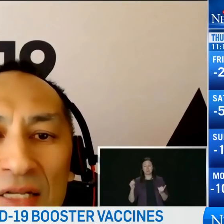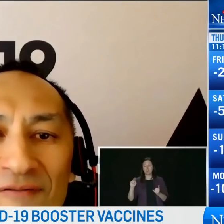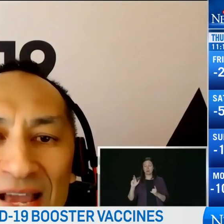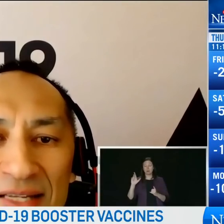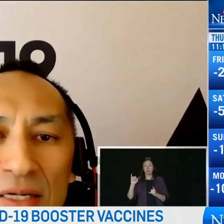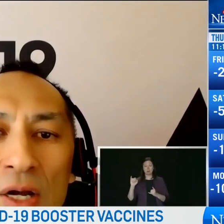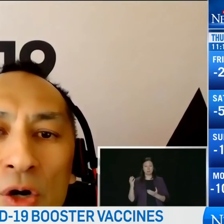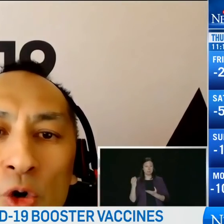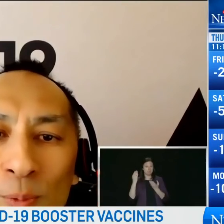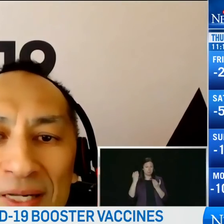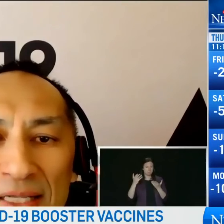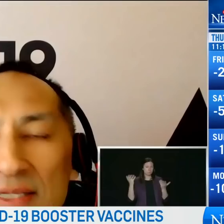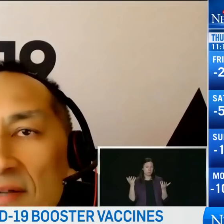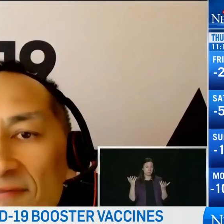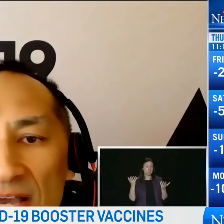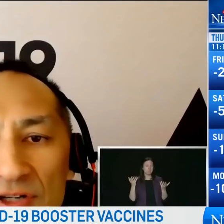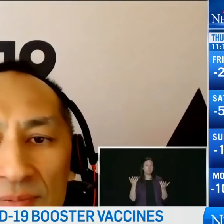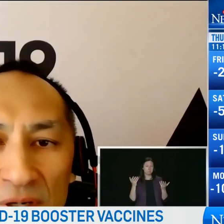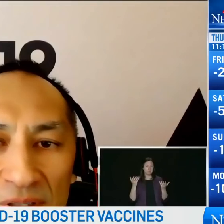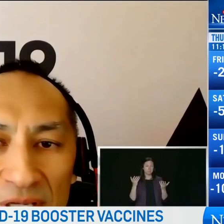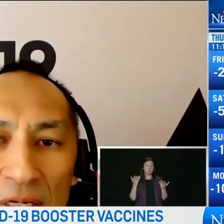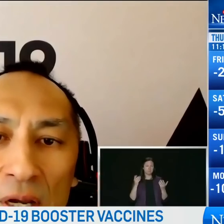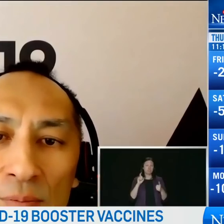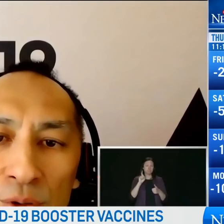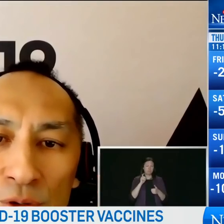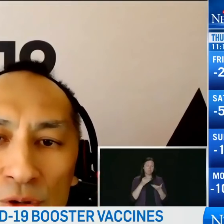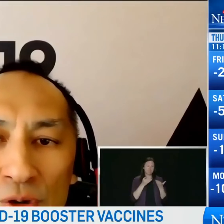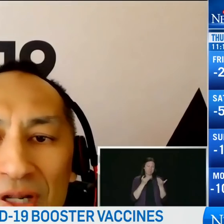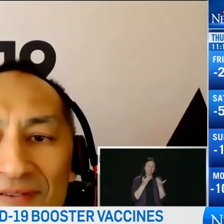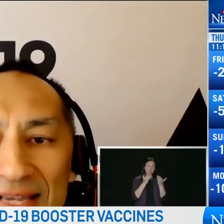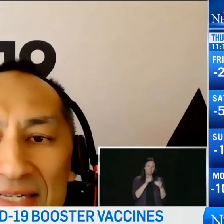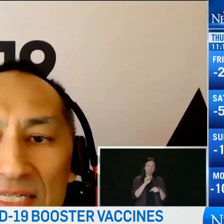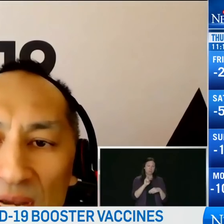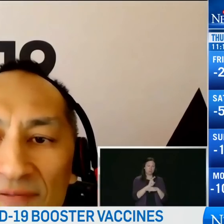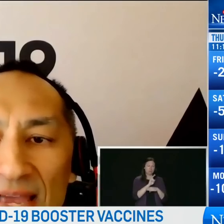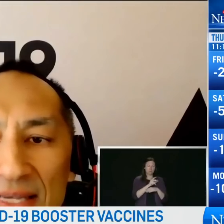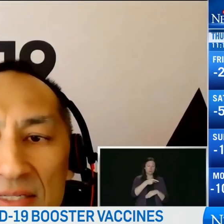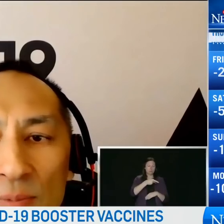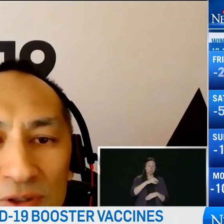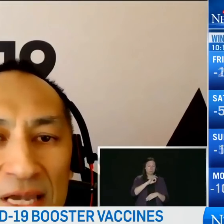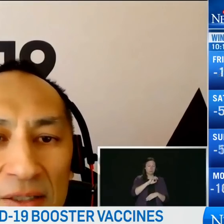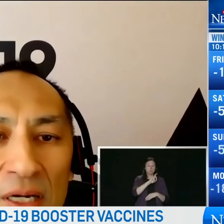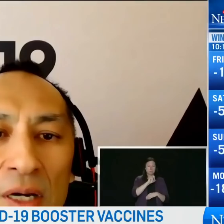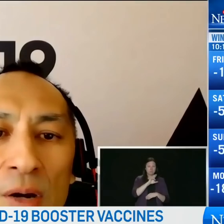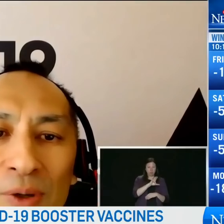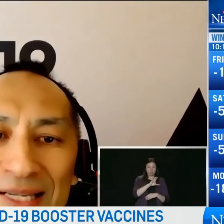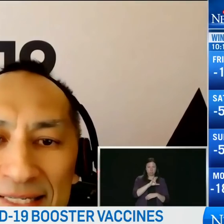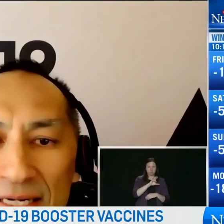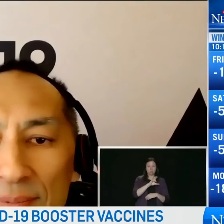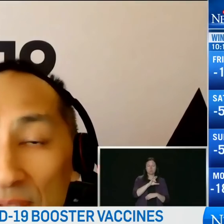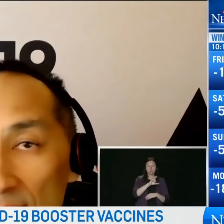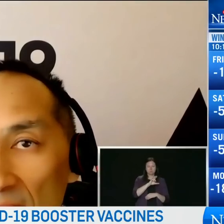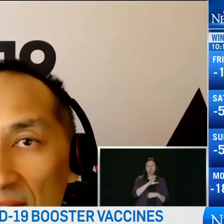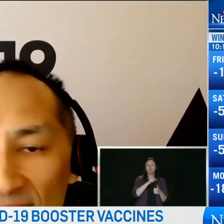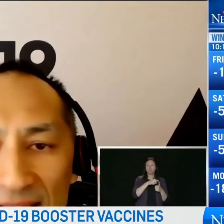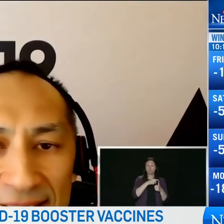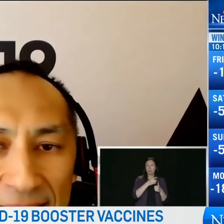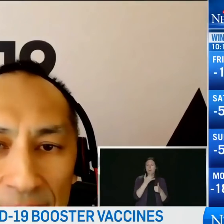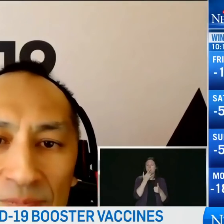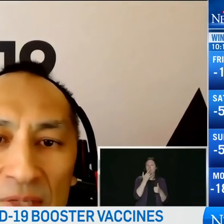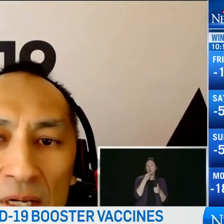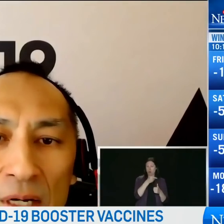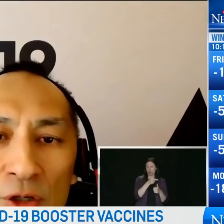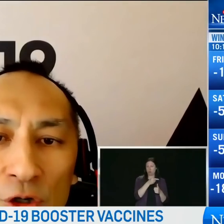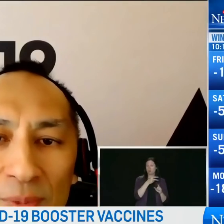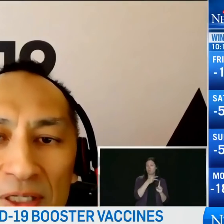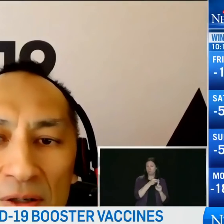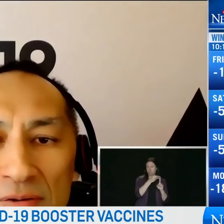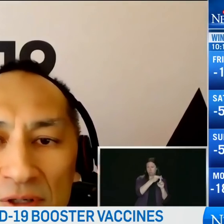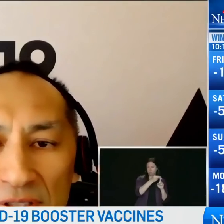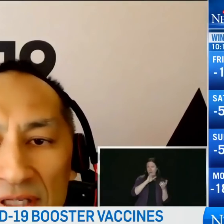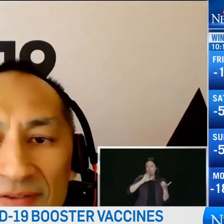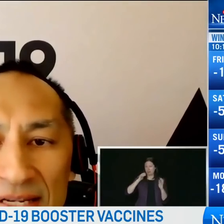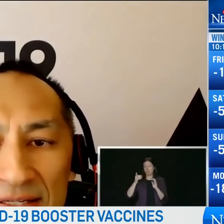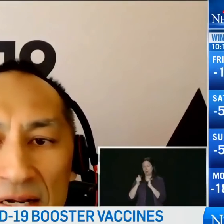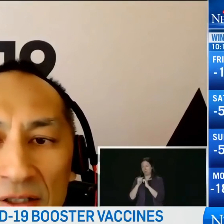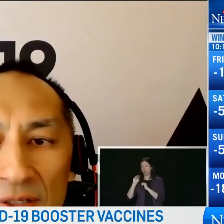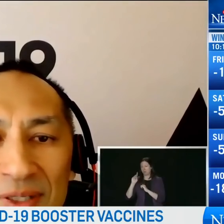YOUNG ADULTS AGED 12 TO 29